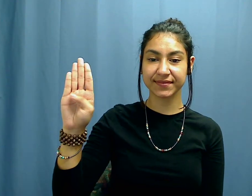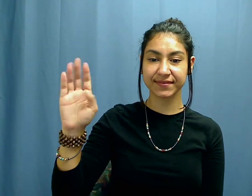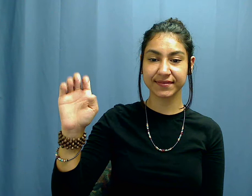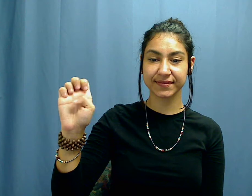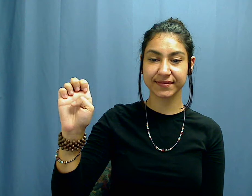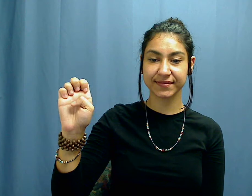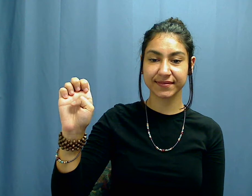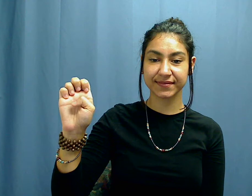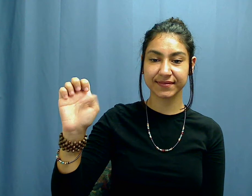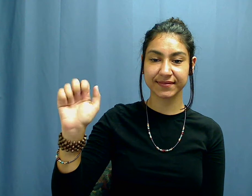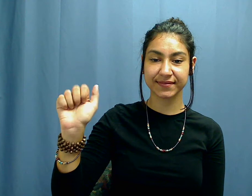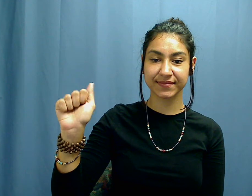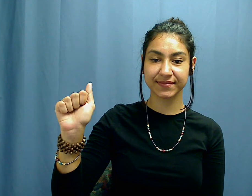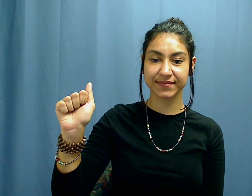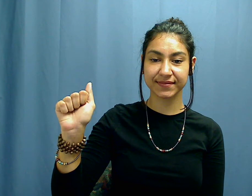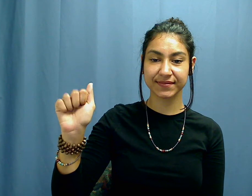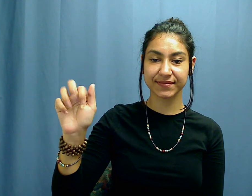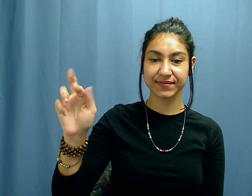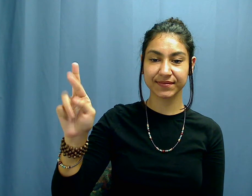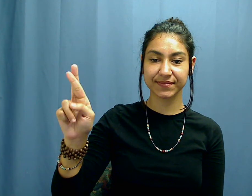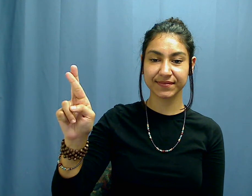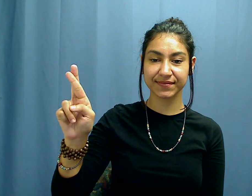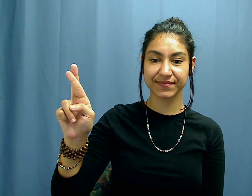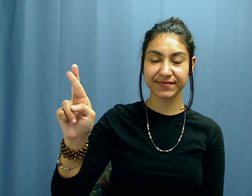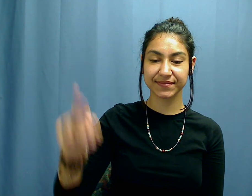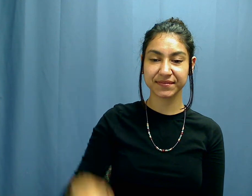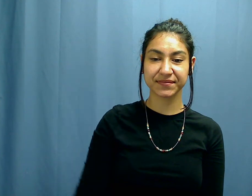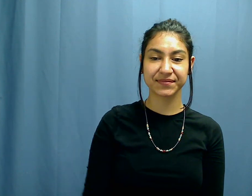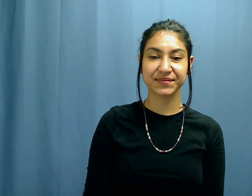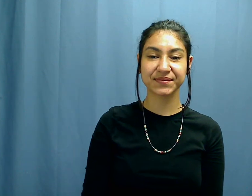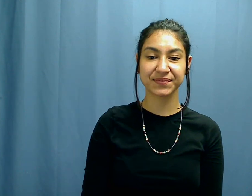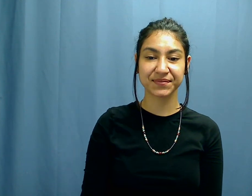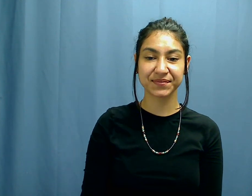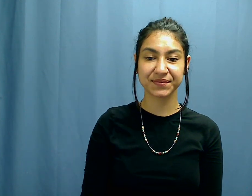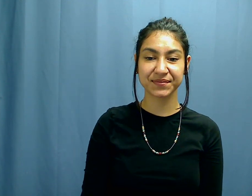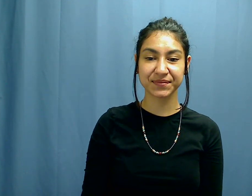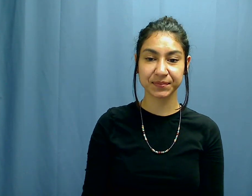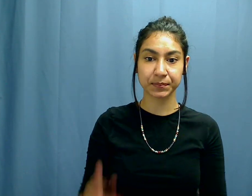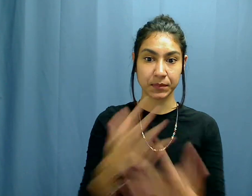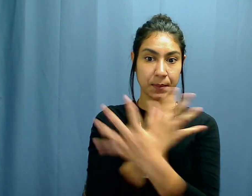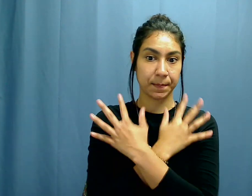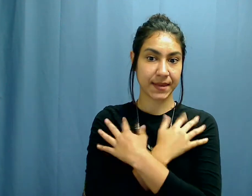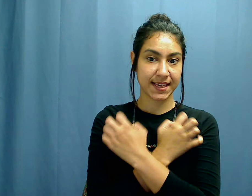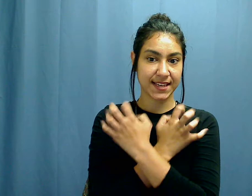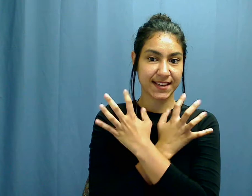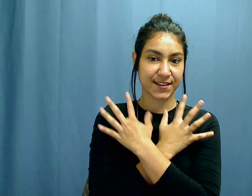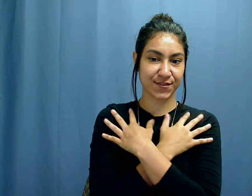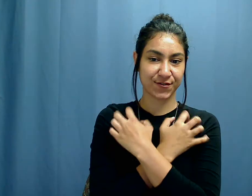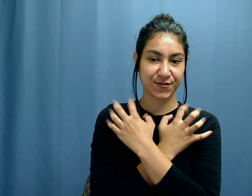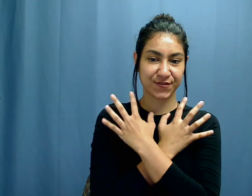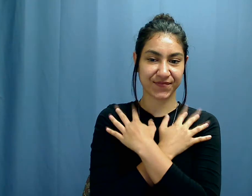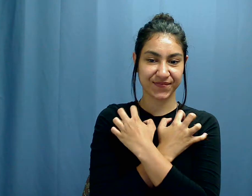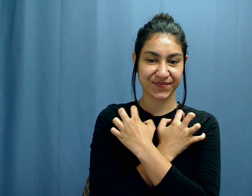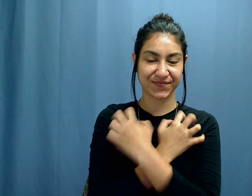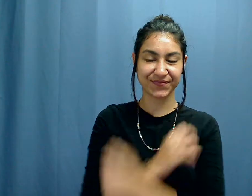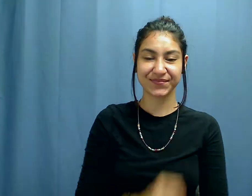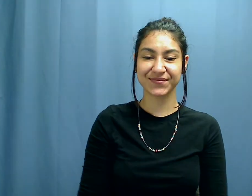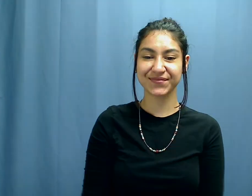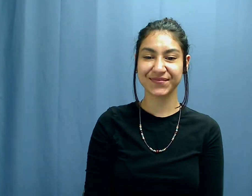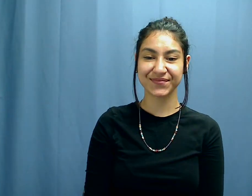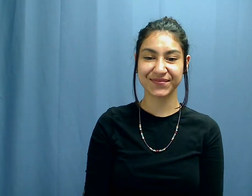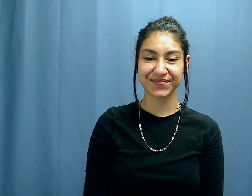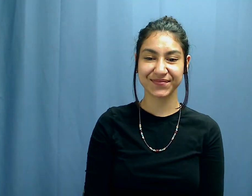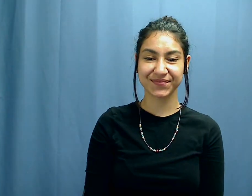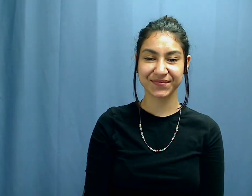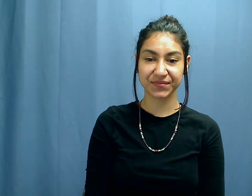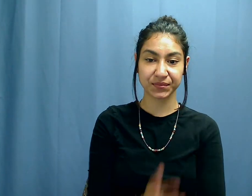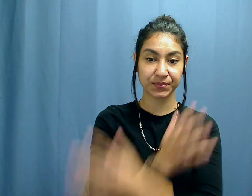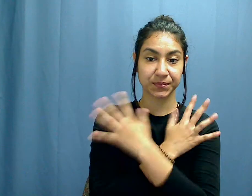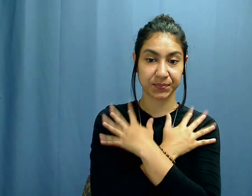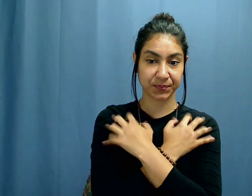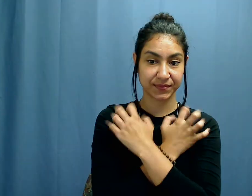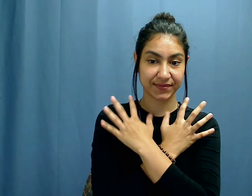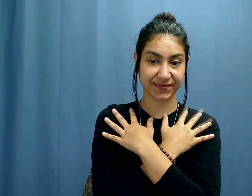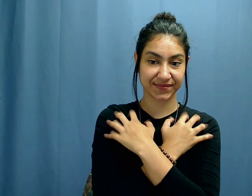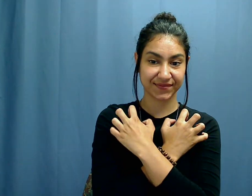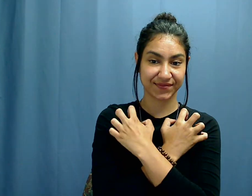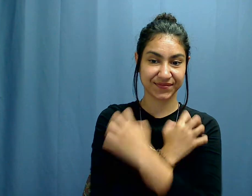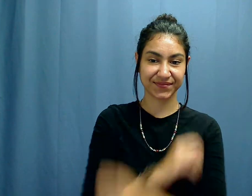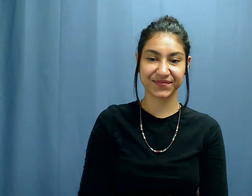Bear